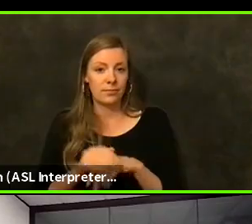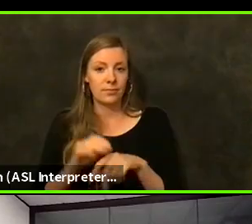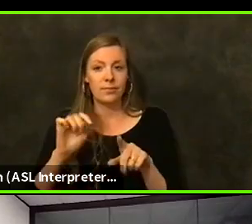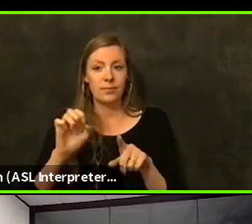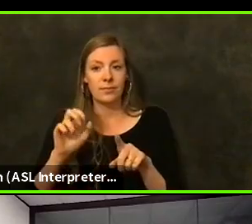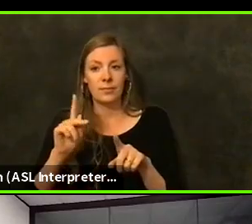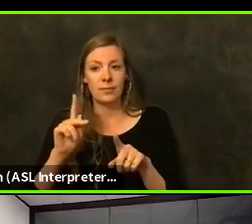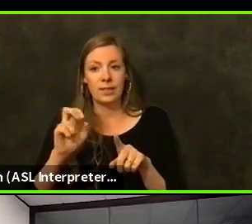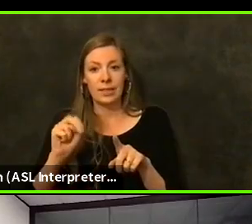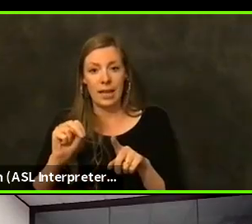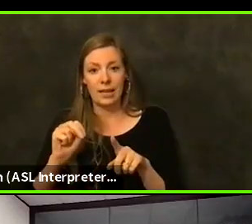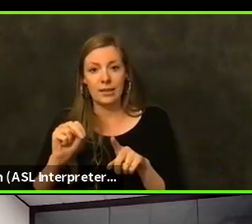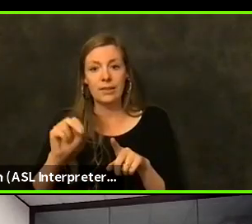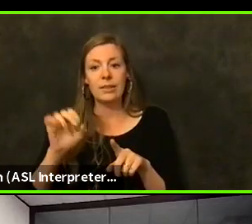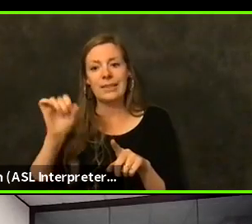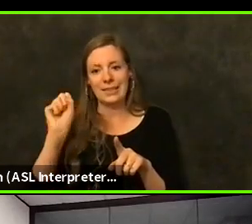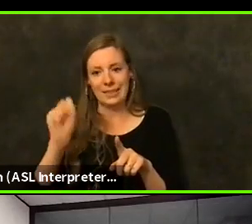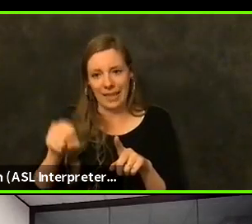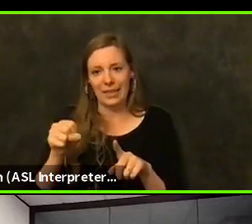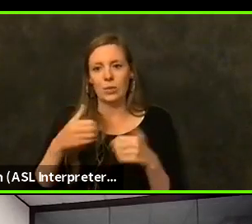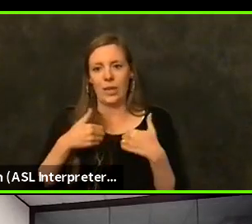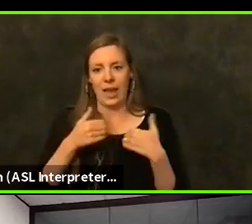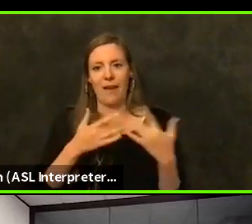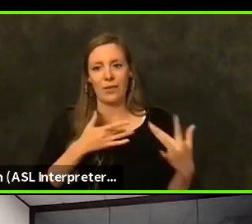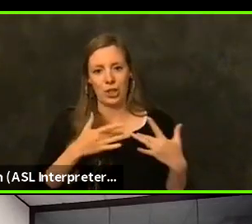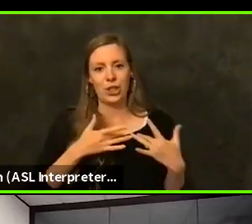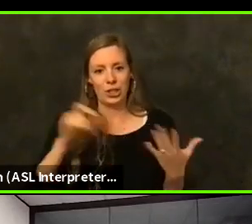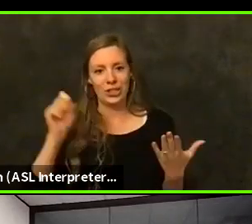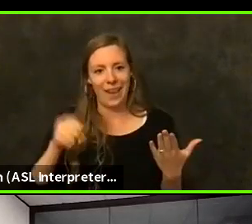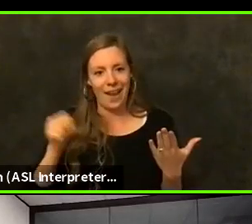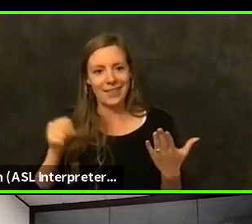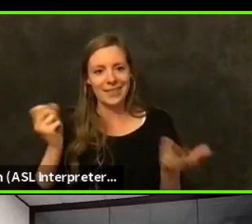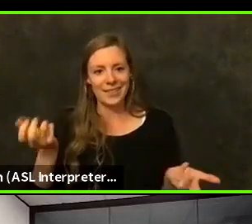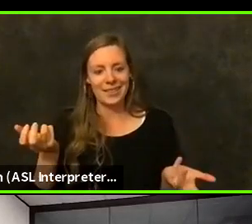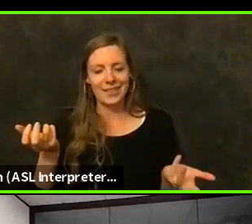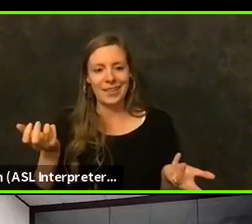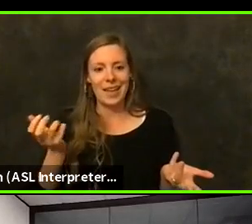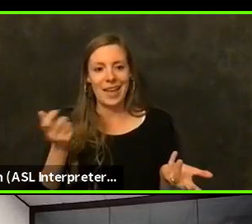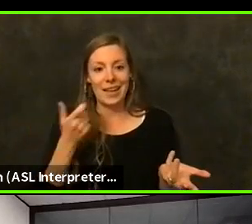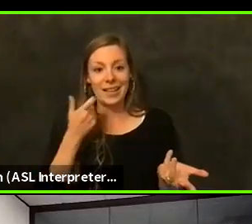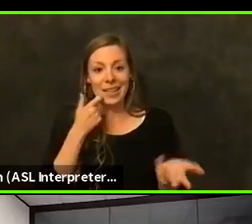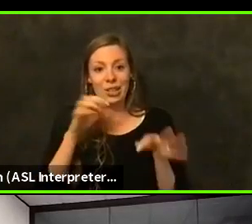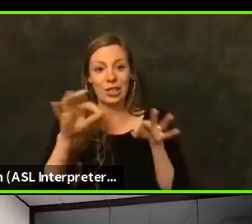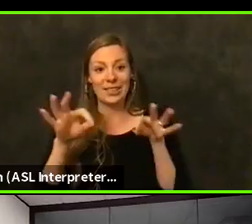answer is absolutely there's concern, and as I had articulated, we're going to lose